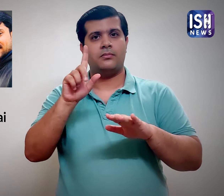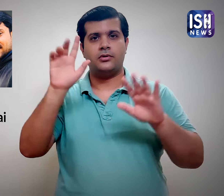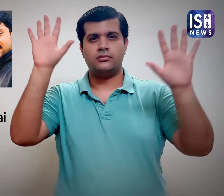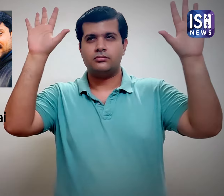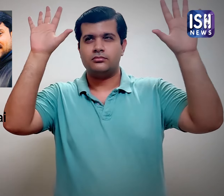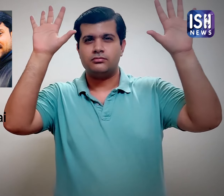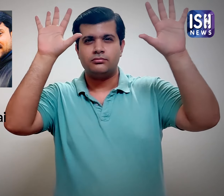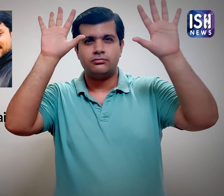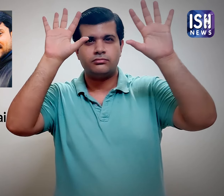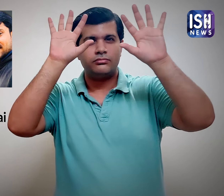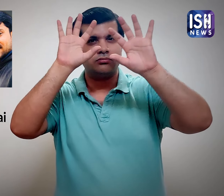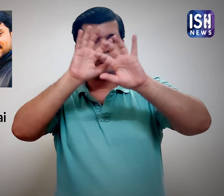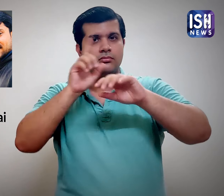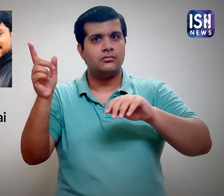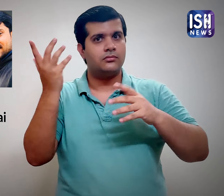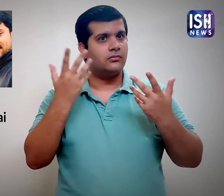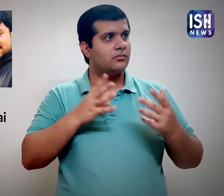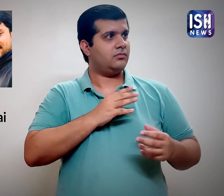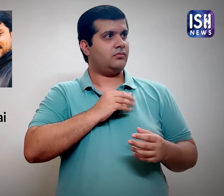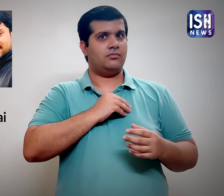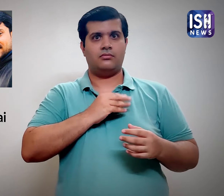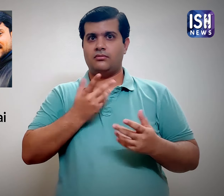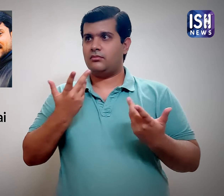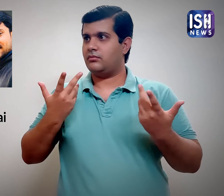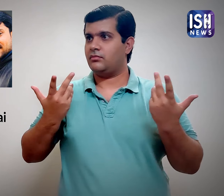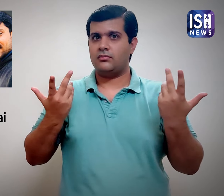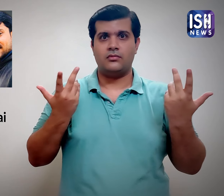When it got dark, he became afraid